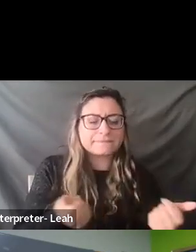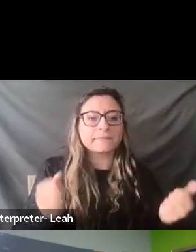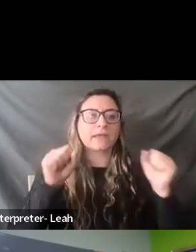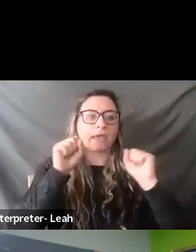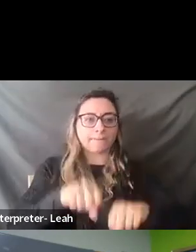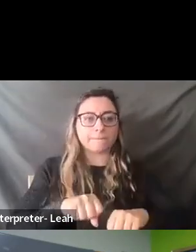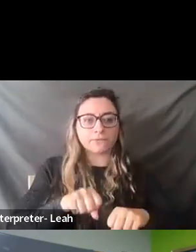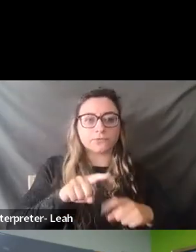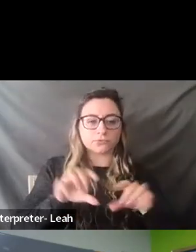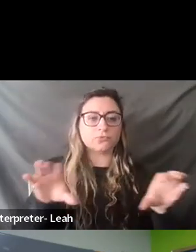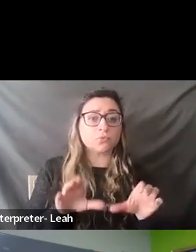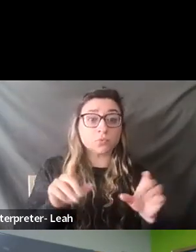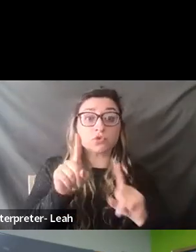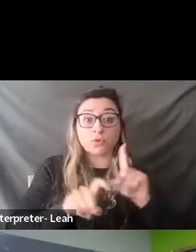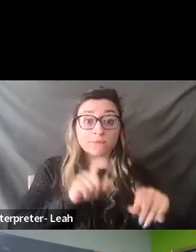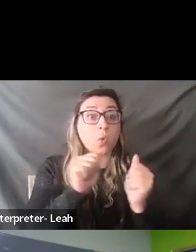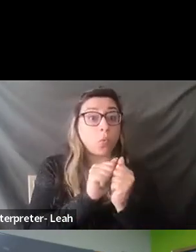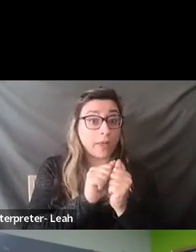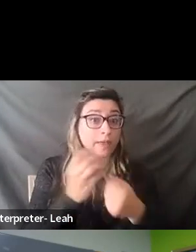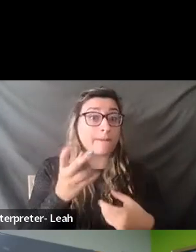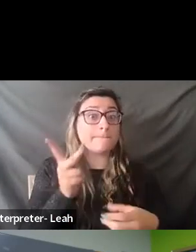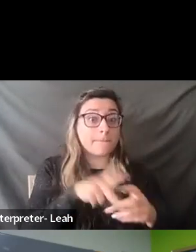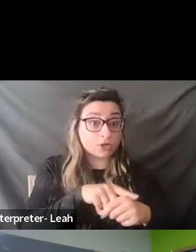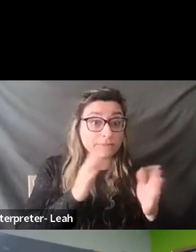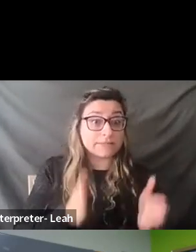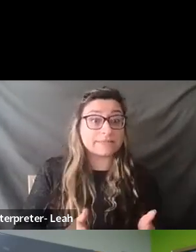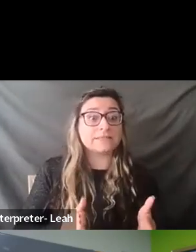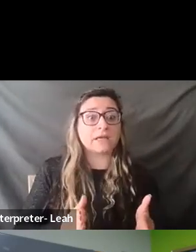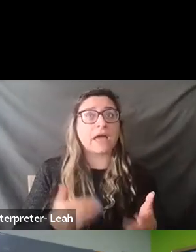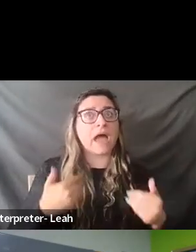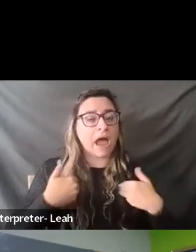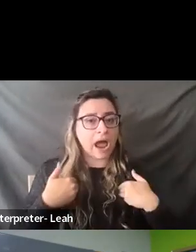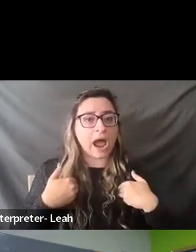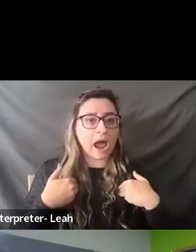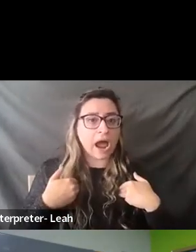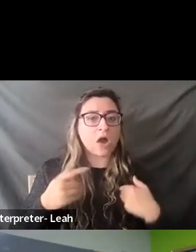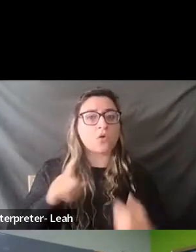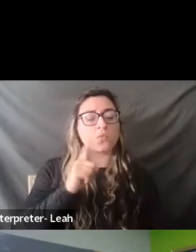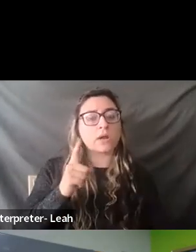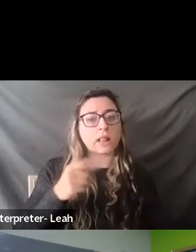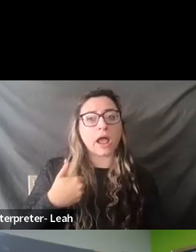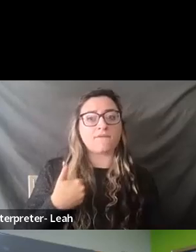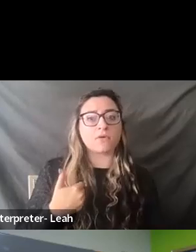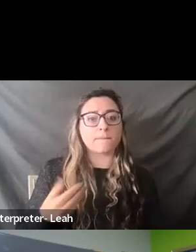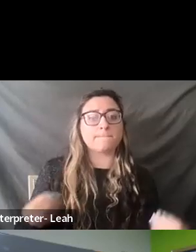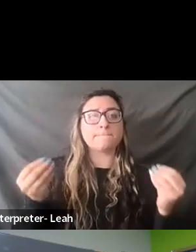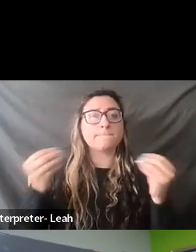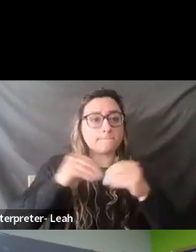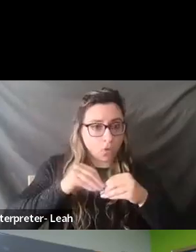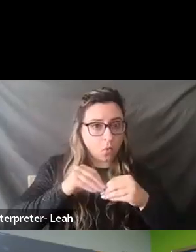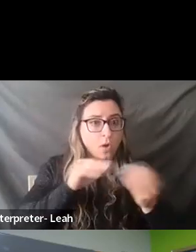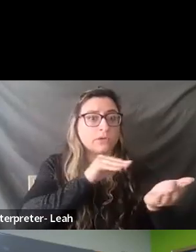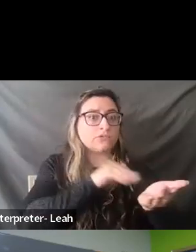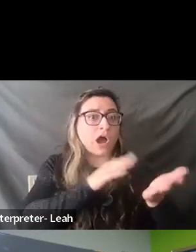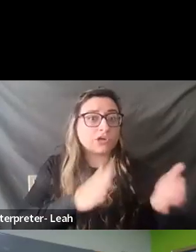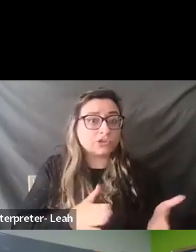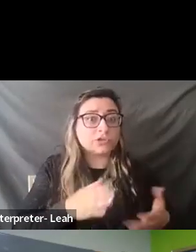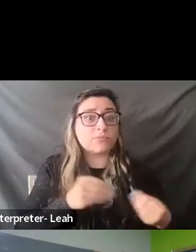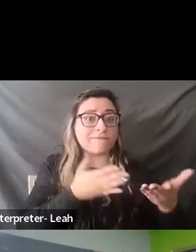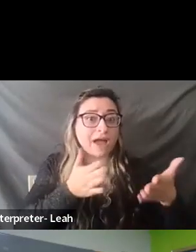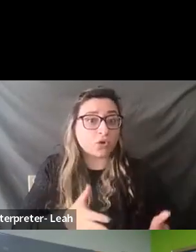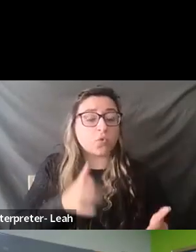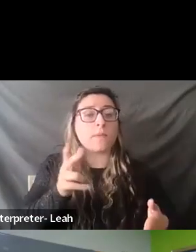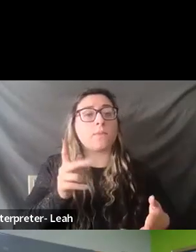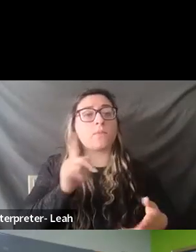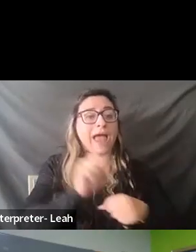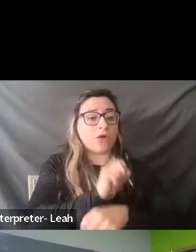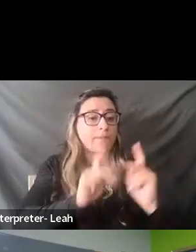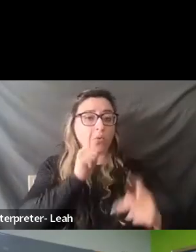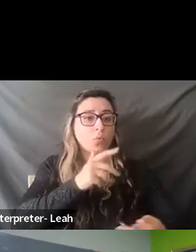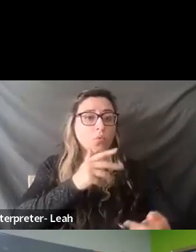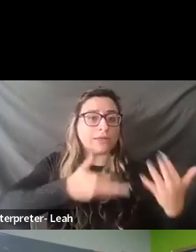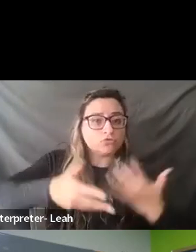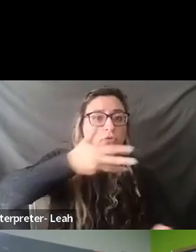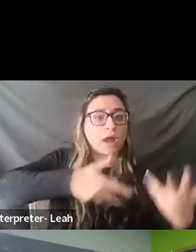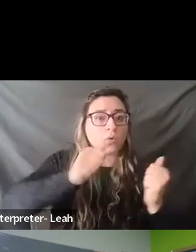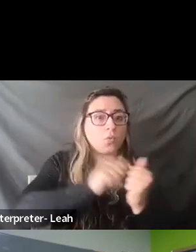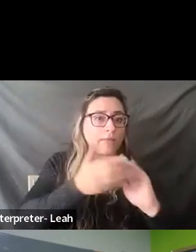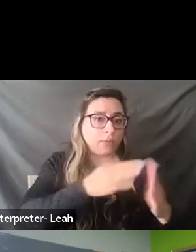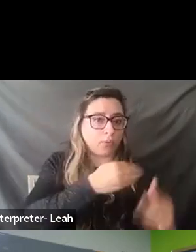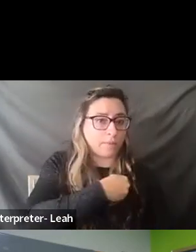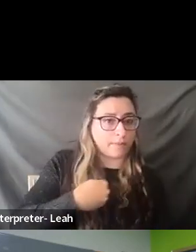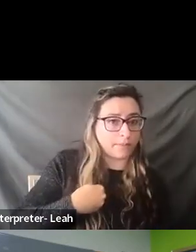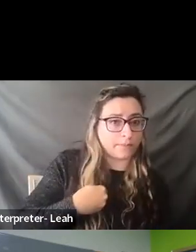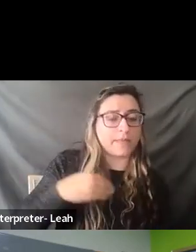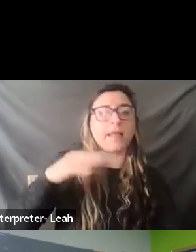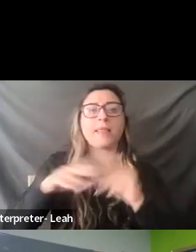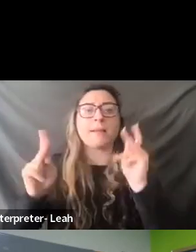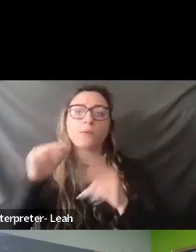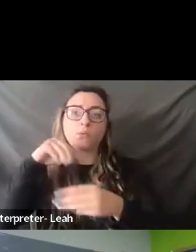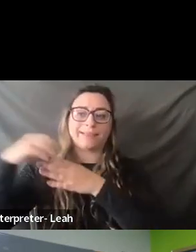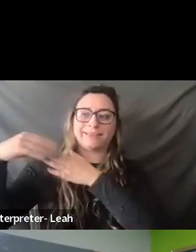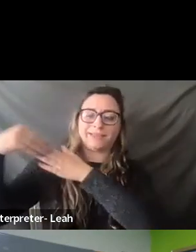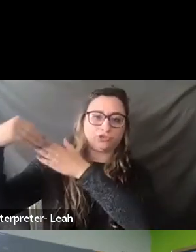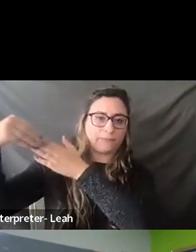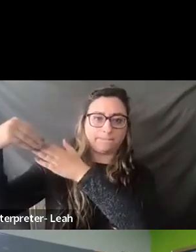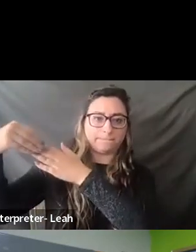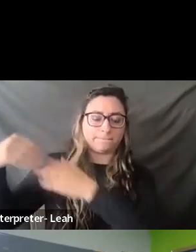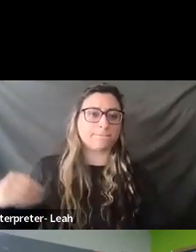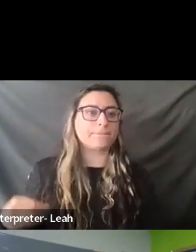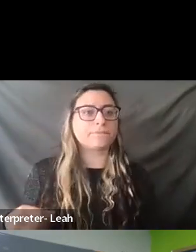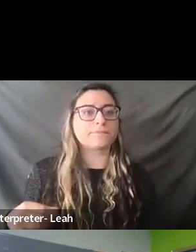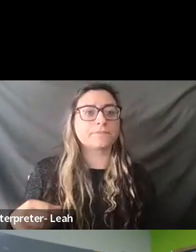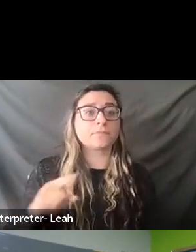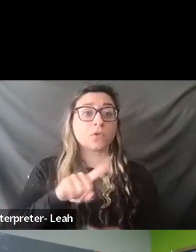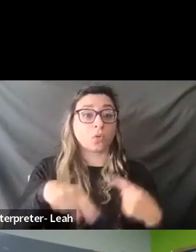And so that was a fear we did not anticipate.